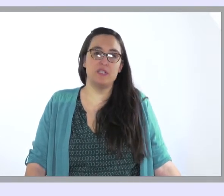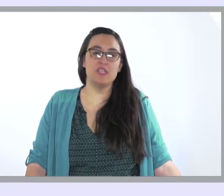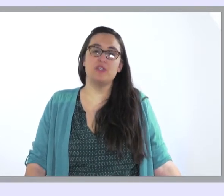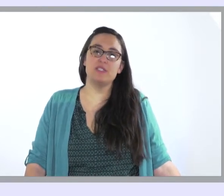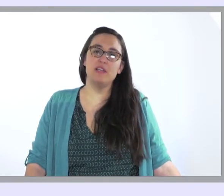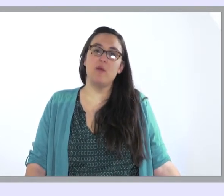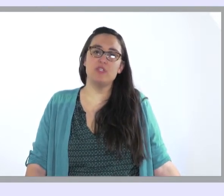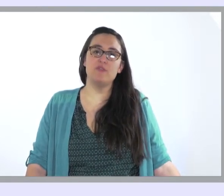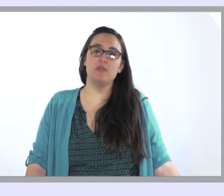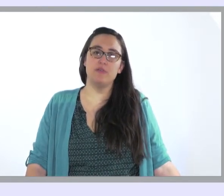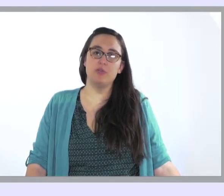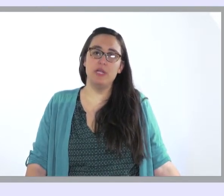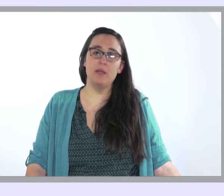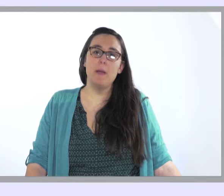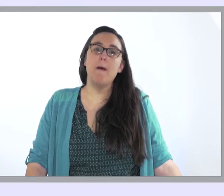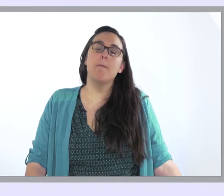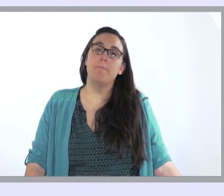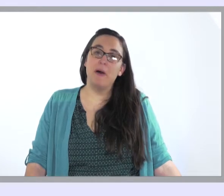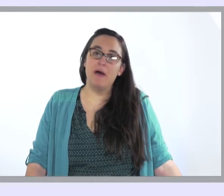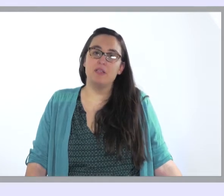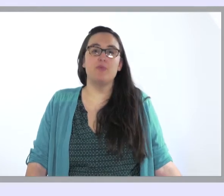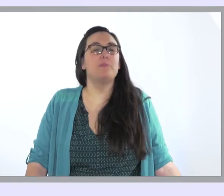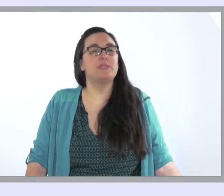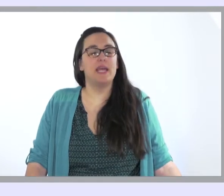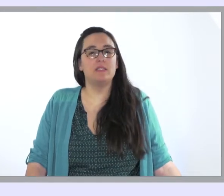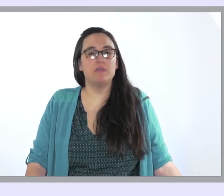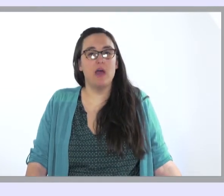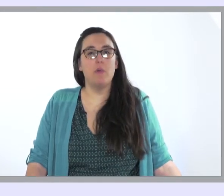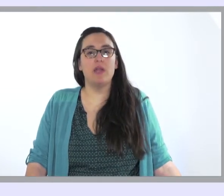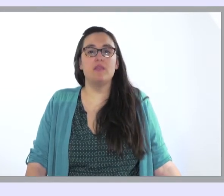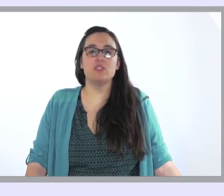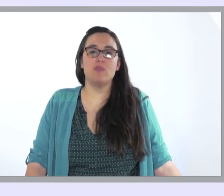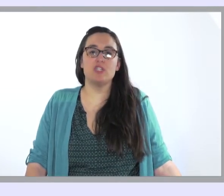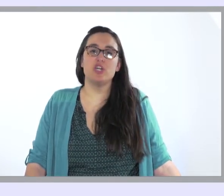of the national SL of the territory but they represent the grammar and structure